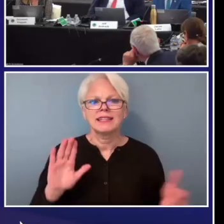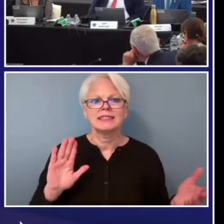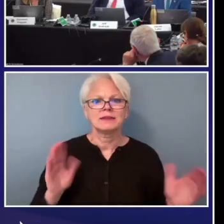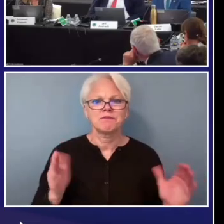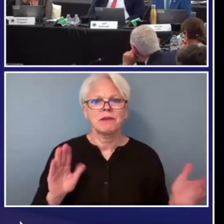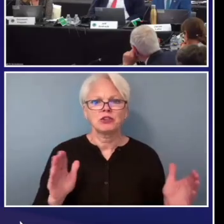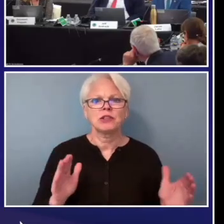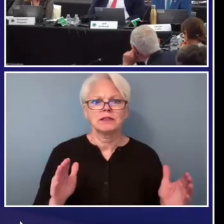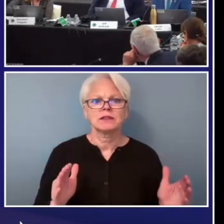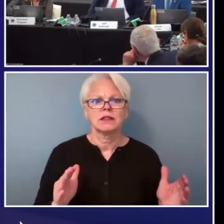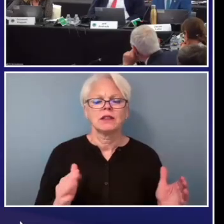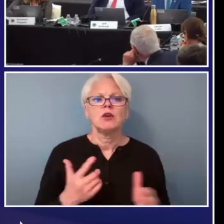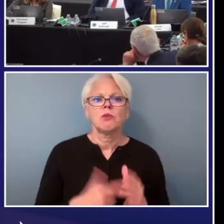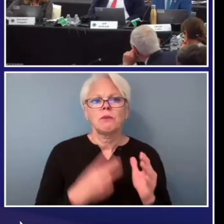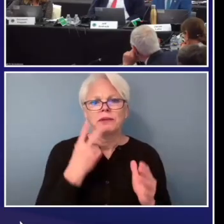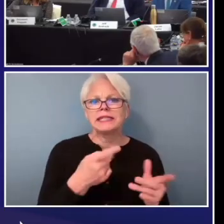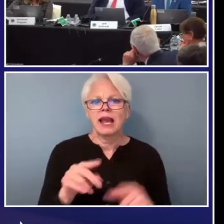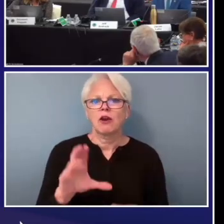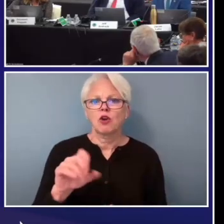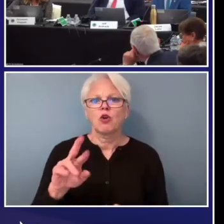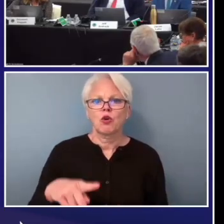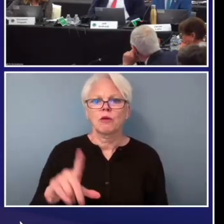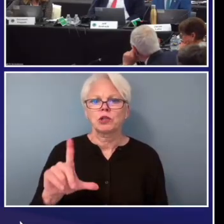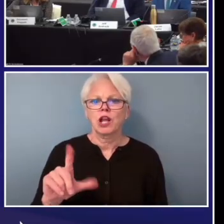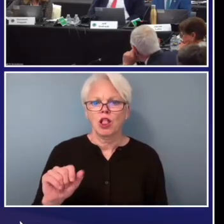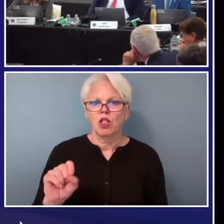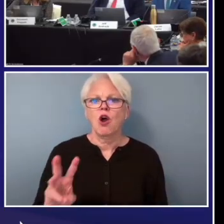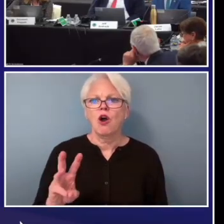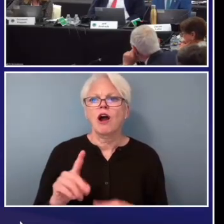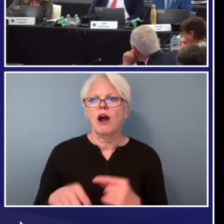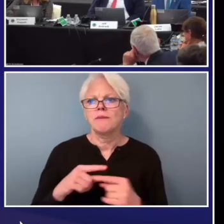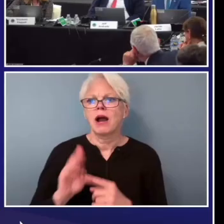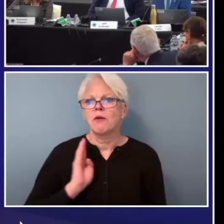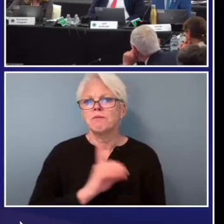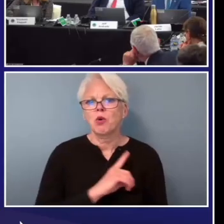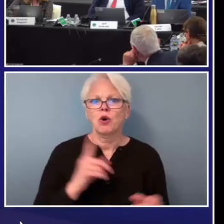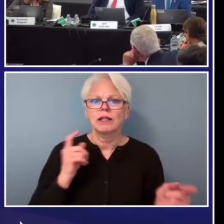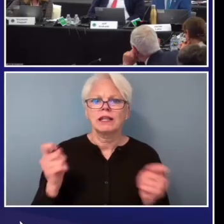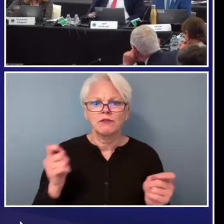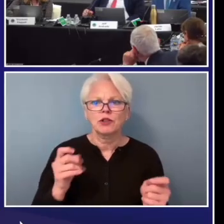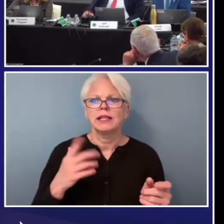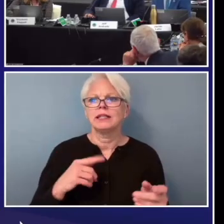that we see taken in corporate law specifically about board governance and, you know, establishing uh, independence of directors